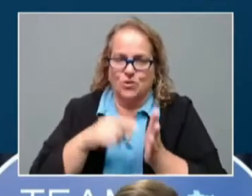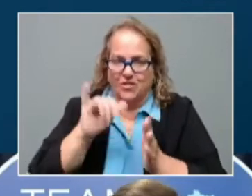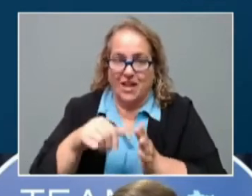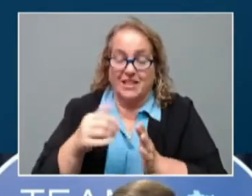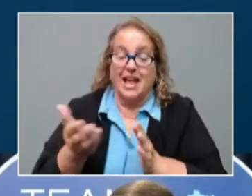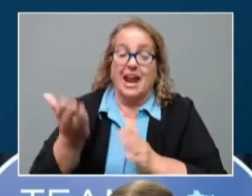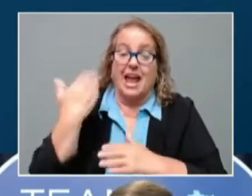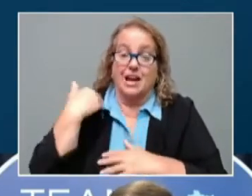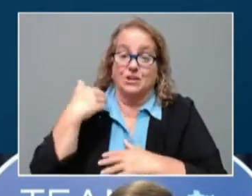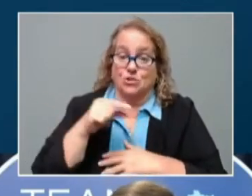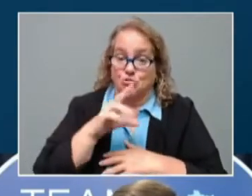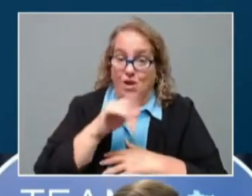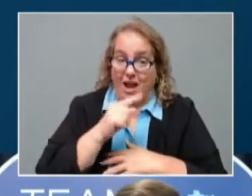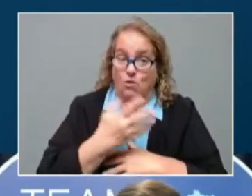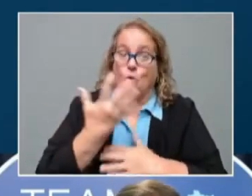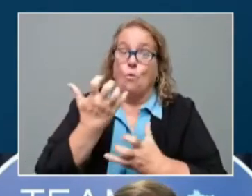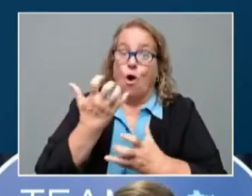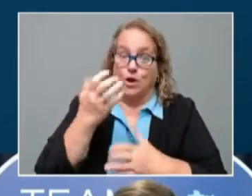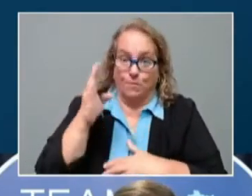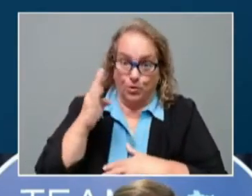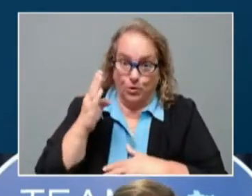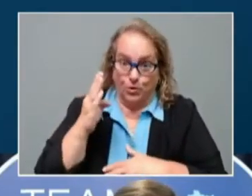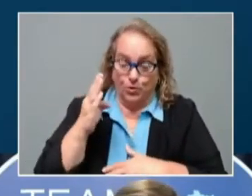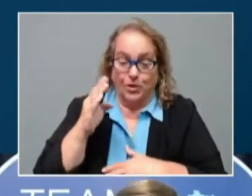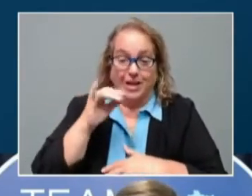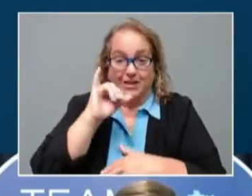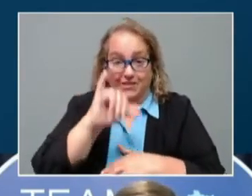wanted to be in the blue and in this graph you don't want to be in the blue